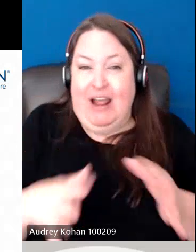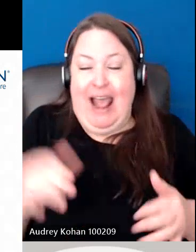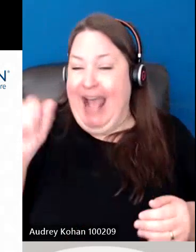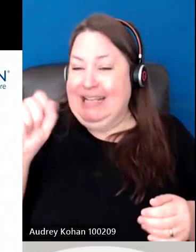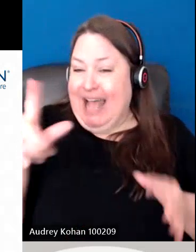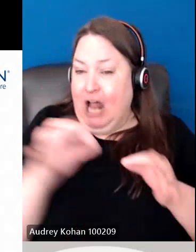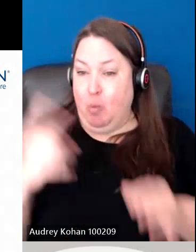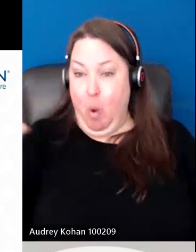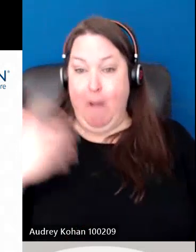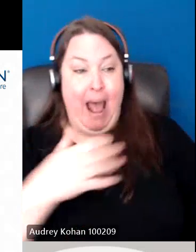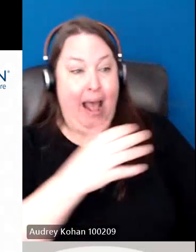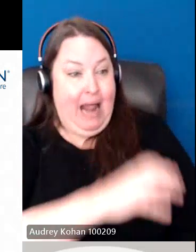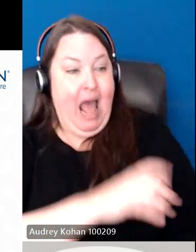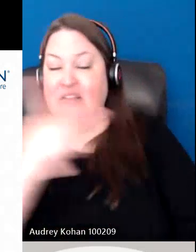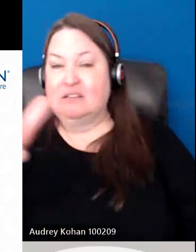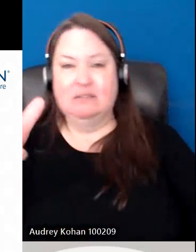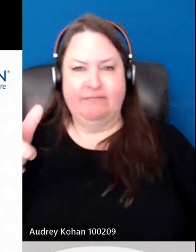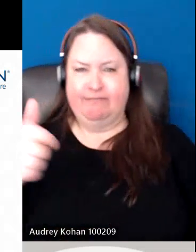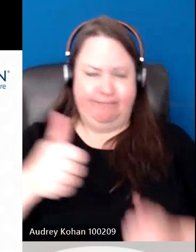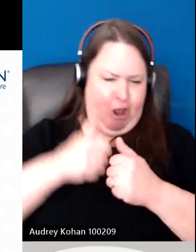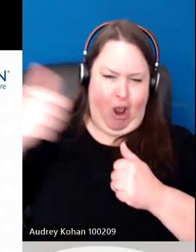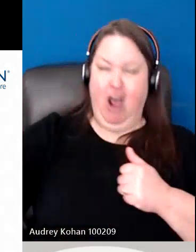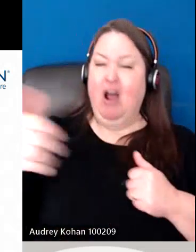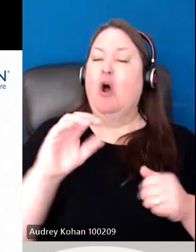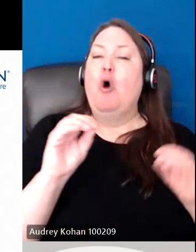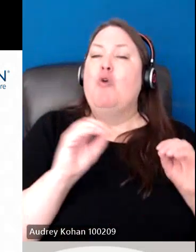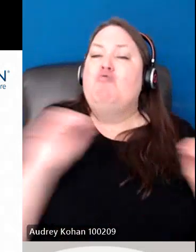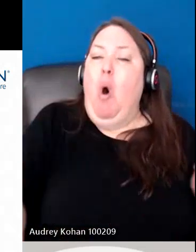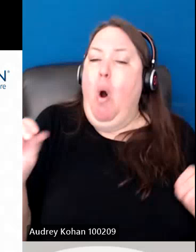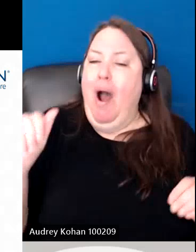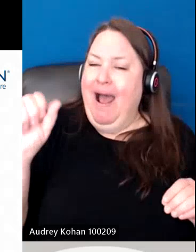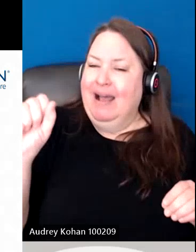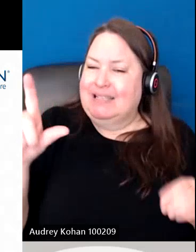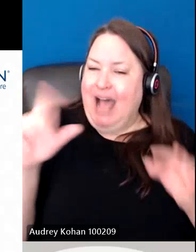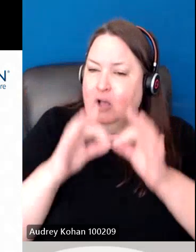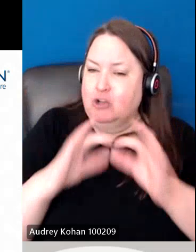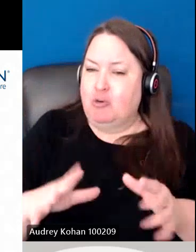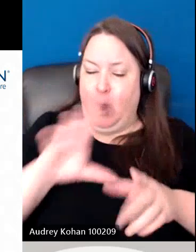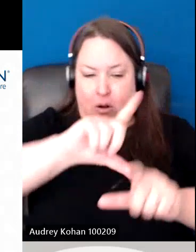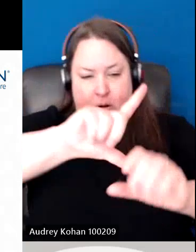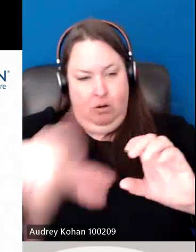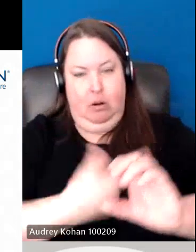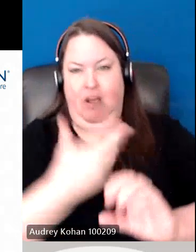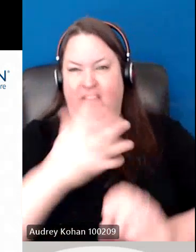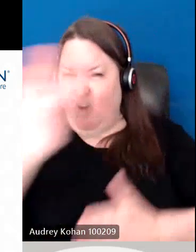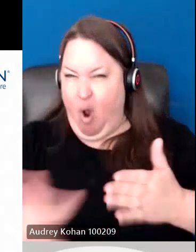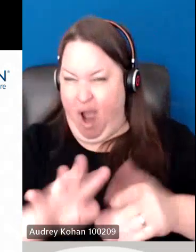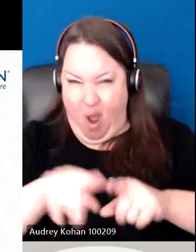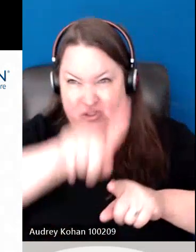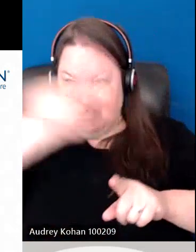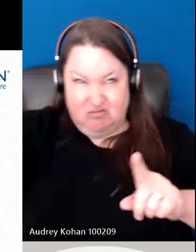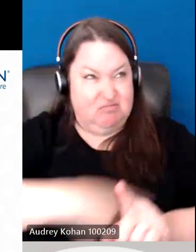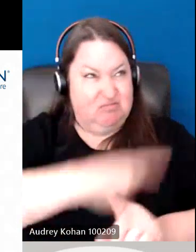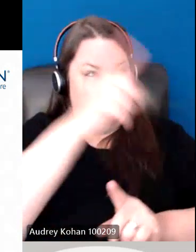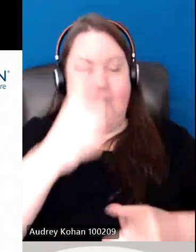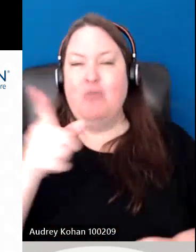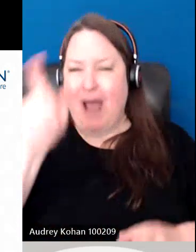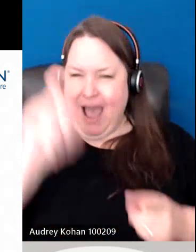clients uh within 4 hours of driving so you have to have all that outlined in your addendum so